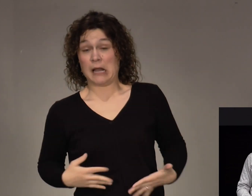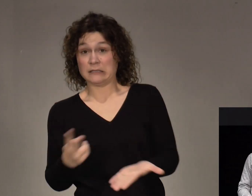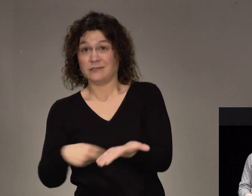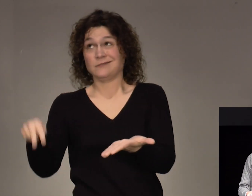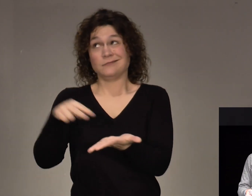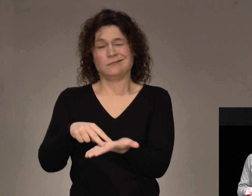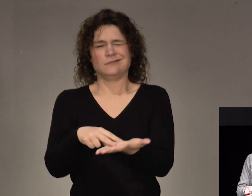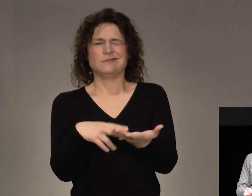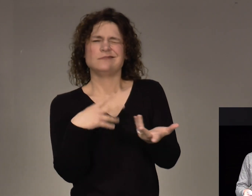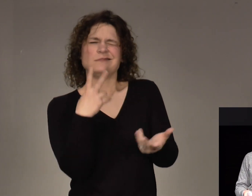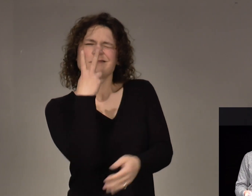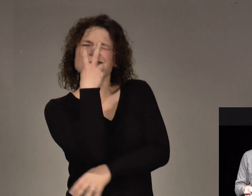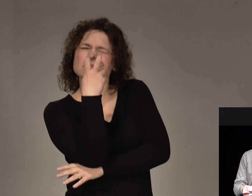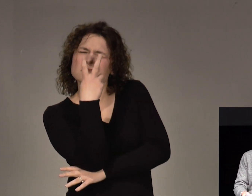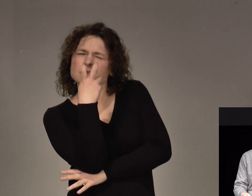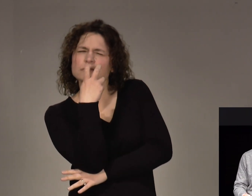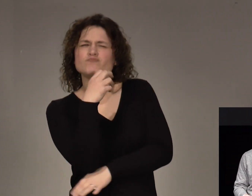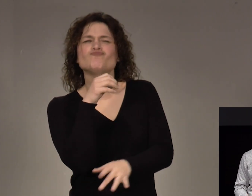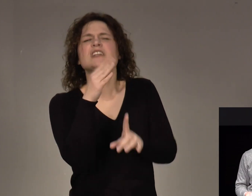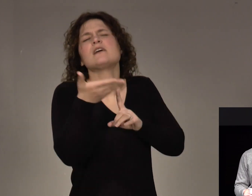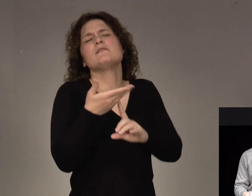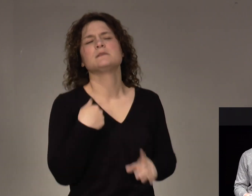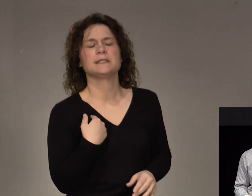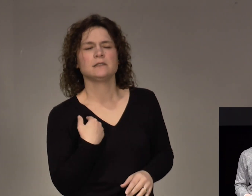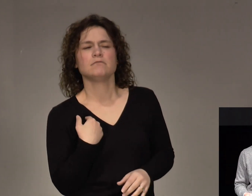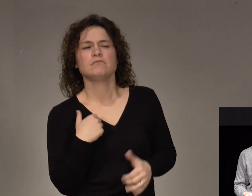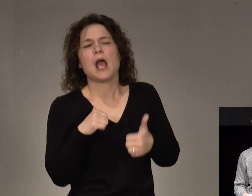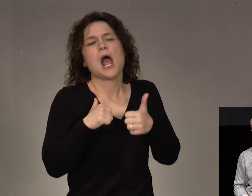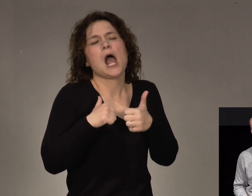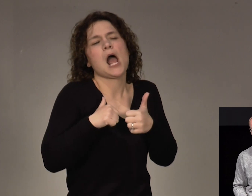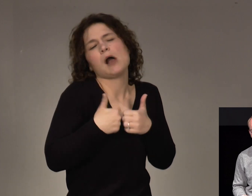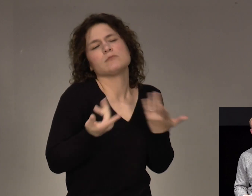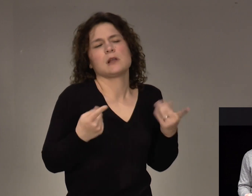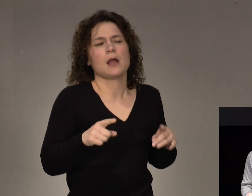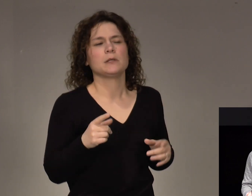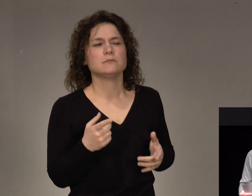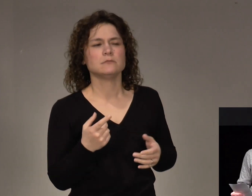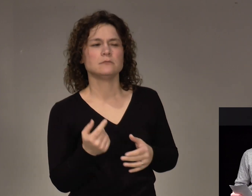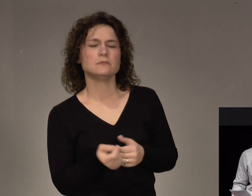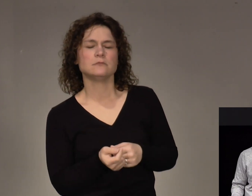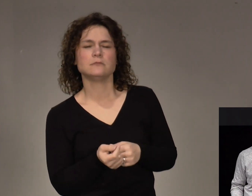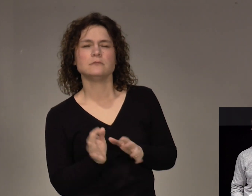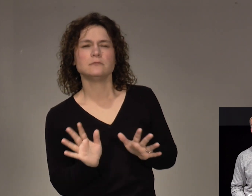like, "Alright, convince me. How's this--how's this gonna happen?" And so Paul, and